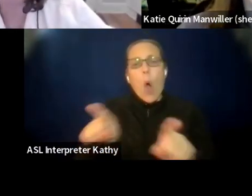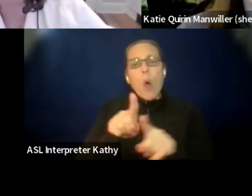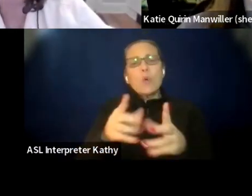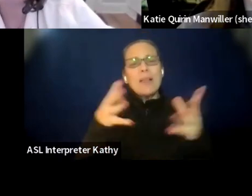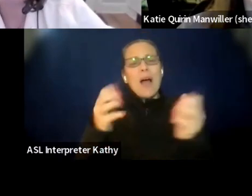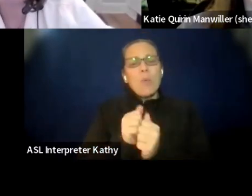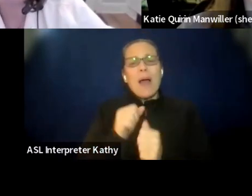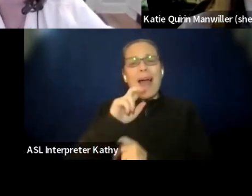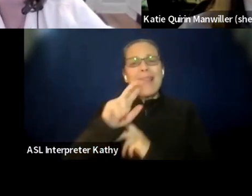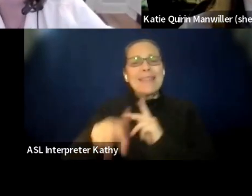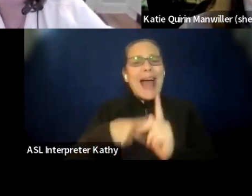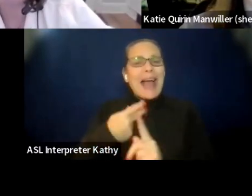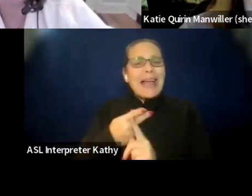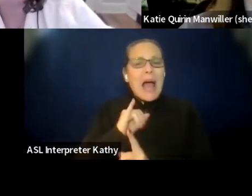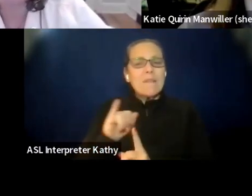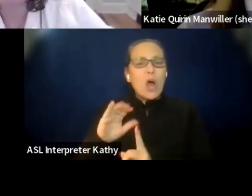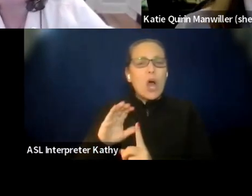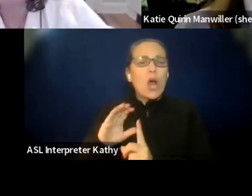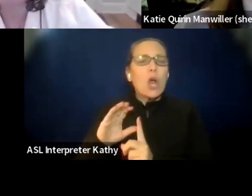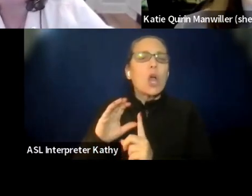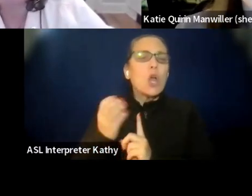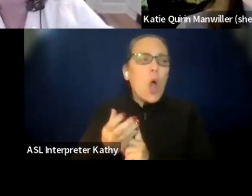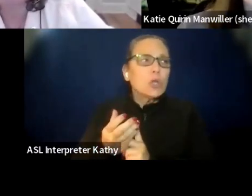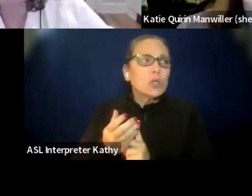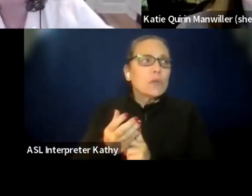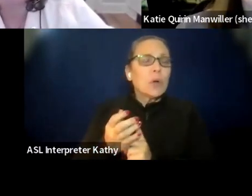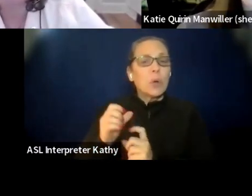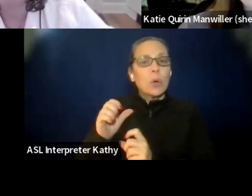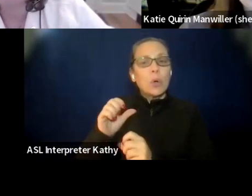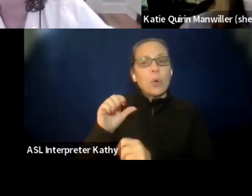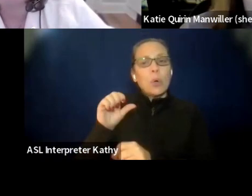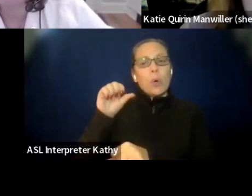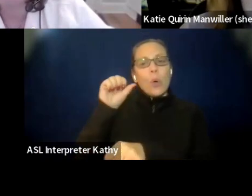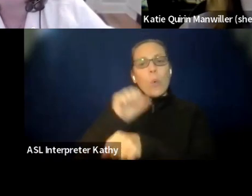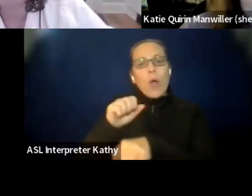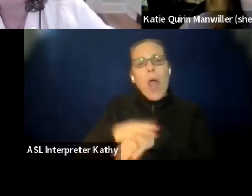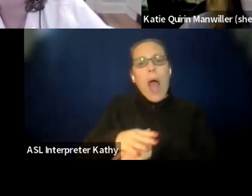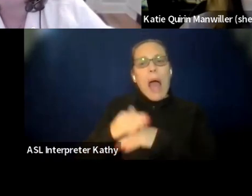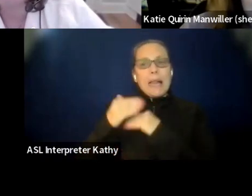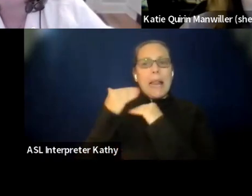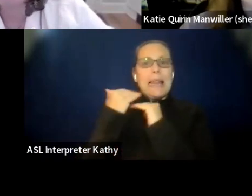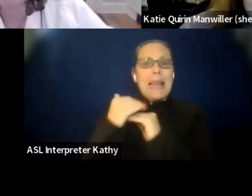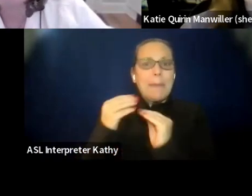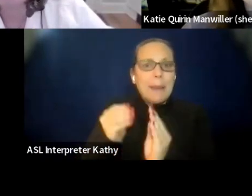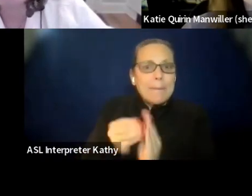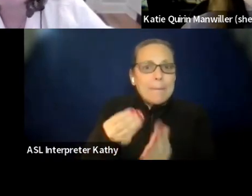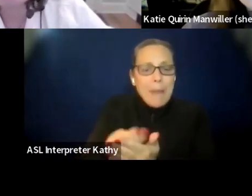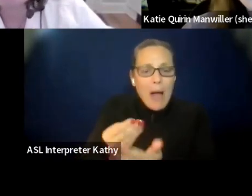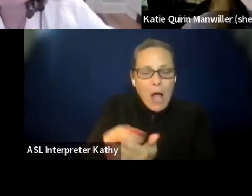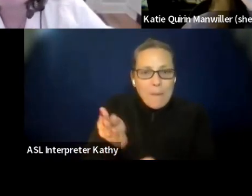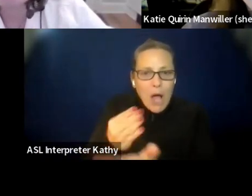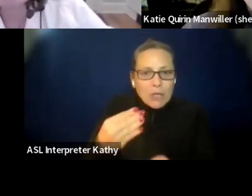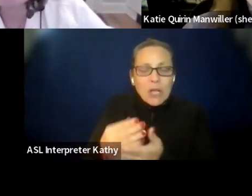workers and that's just not true. And there's also a lot with the kind of